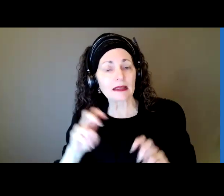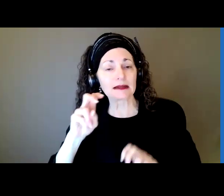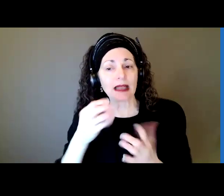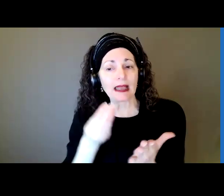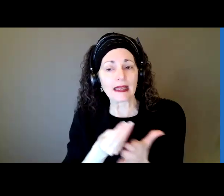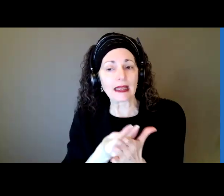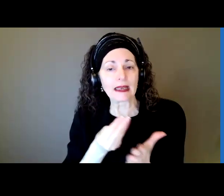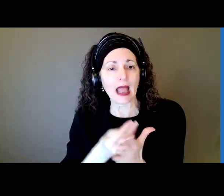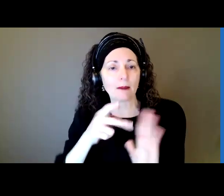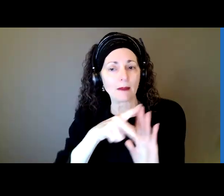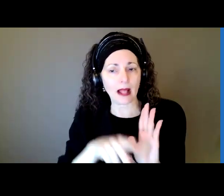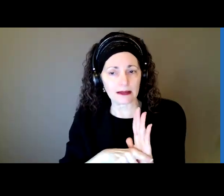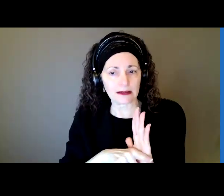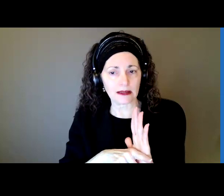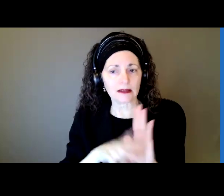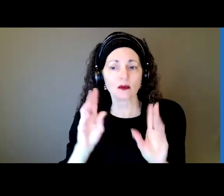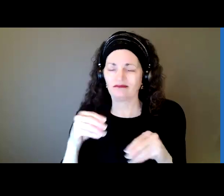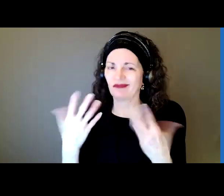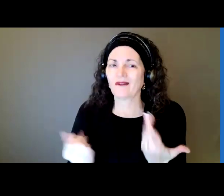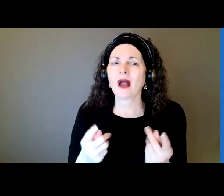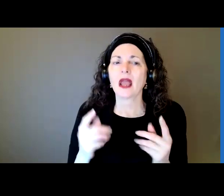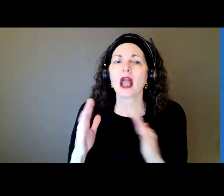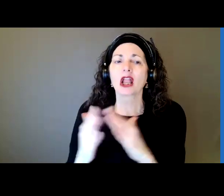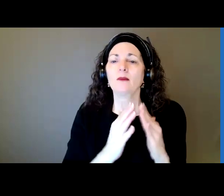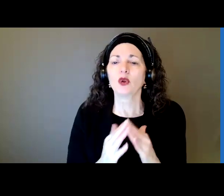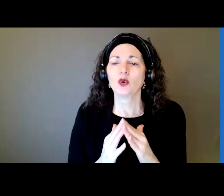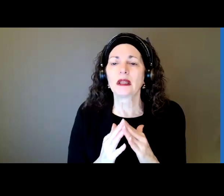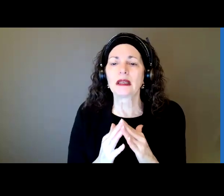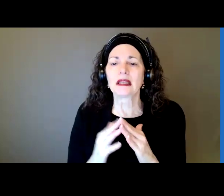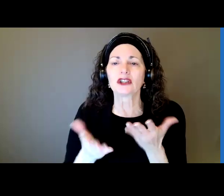and community-based services for older adults and people with disabilities.